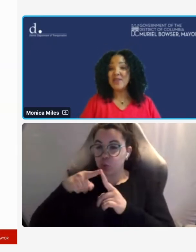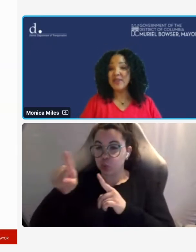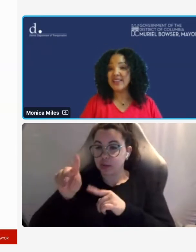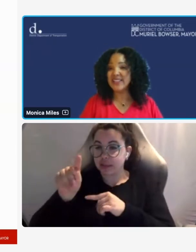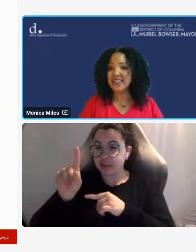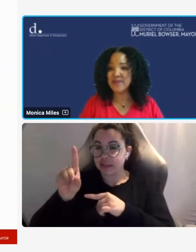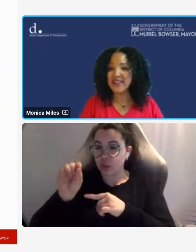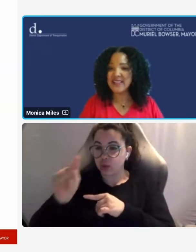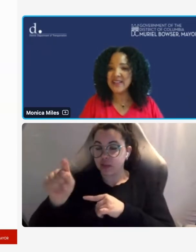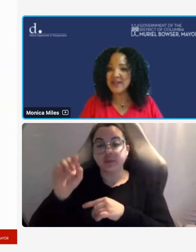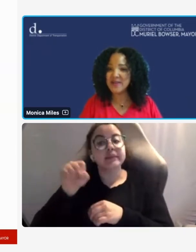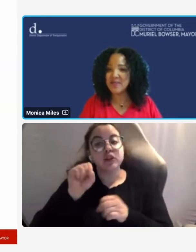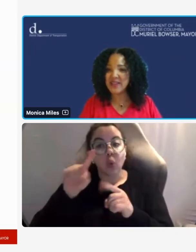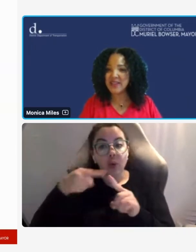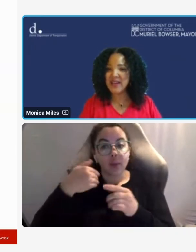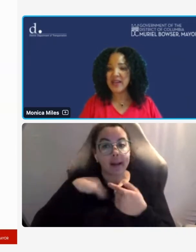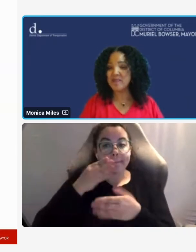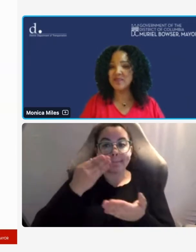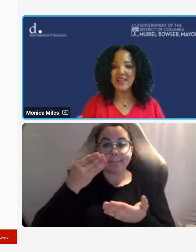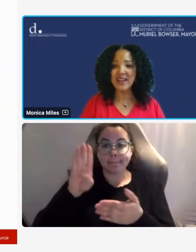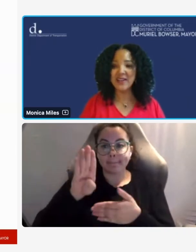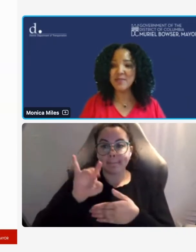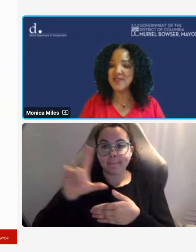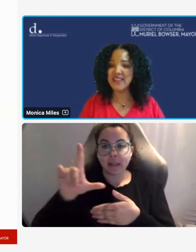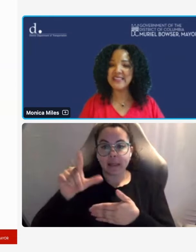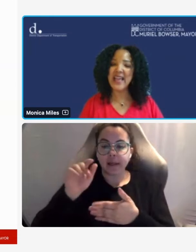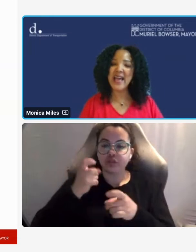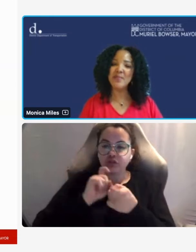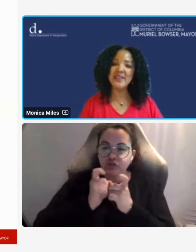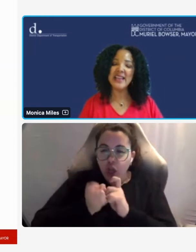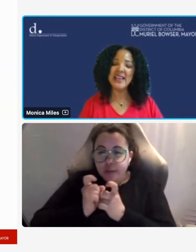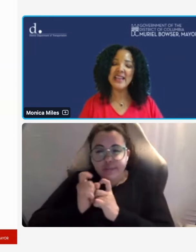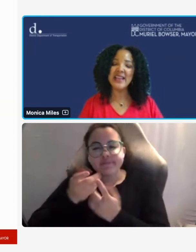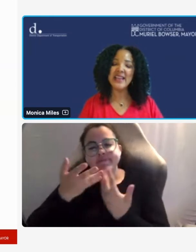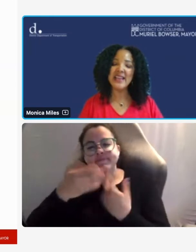you have a billing adjustment there could be um a number of things that happen and really